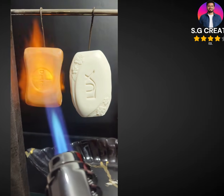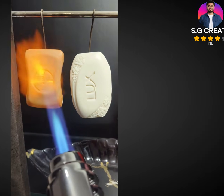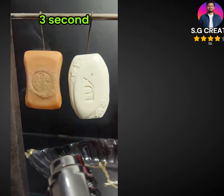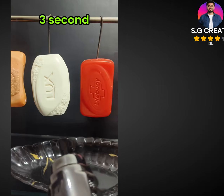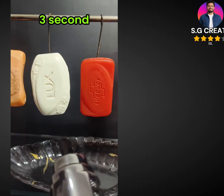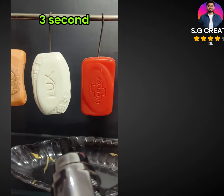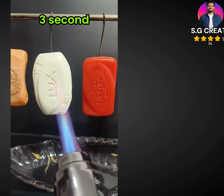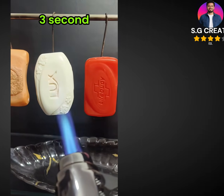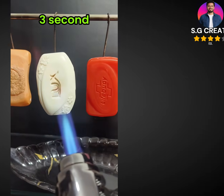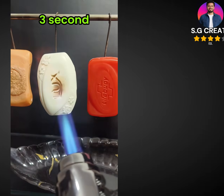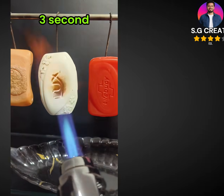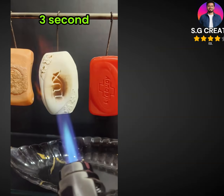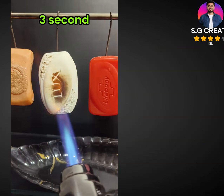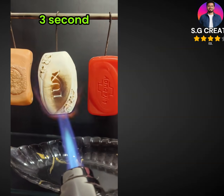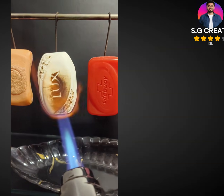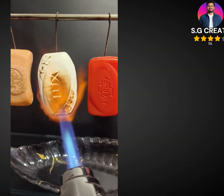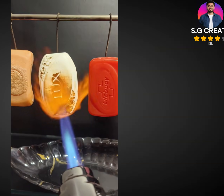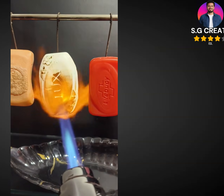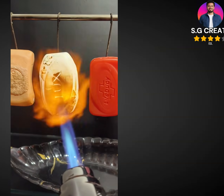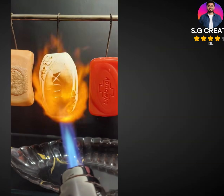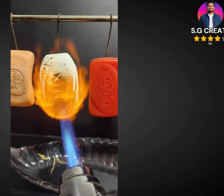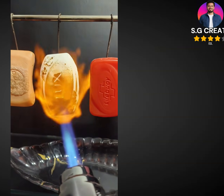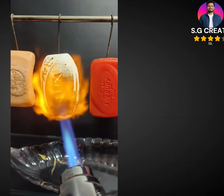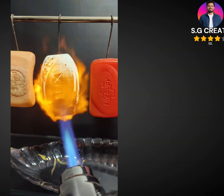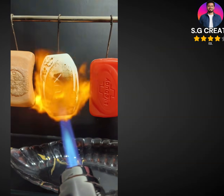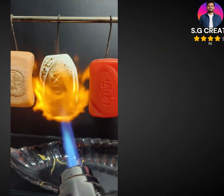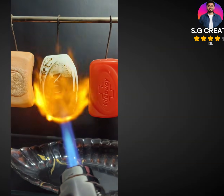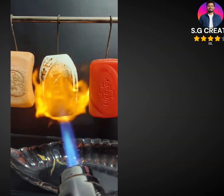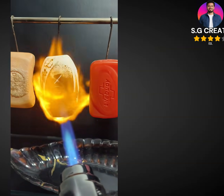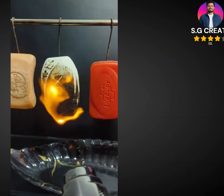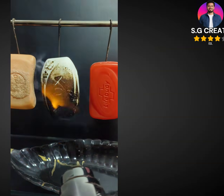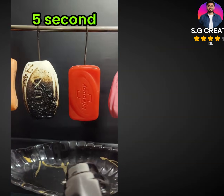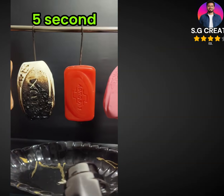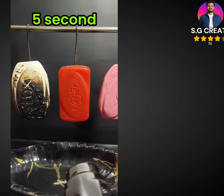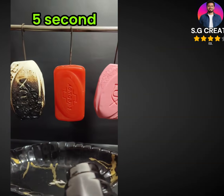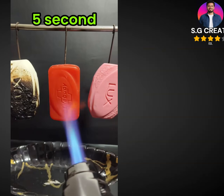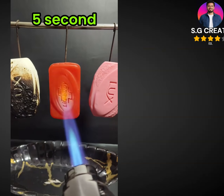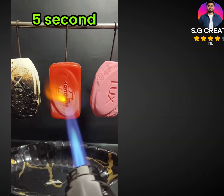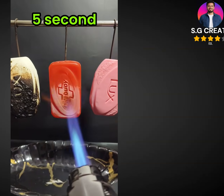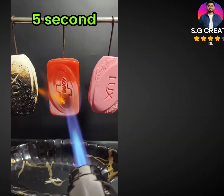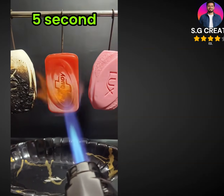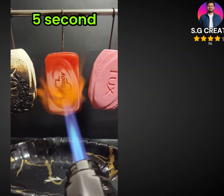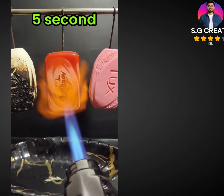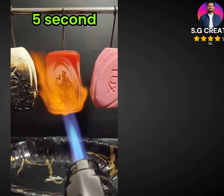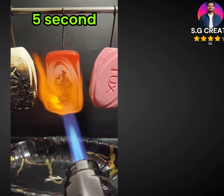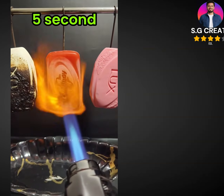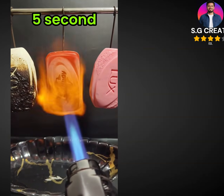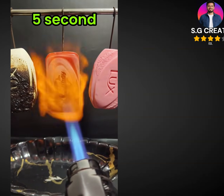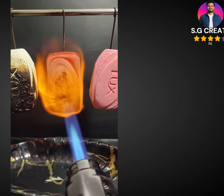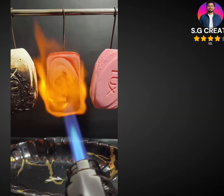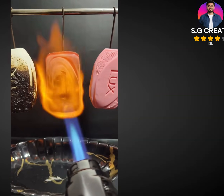traditional soaps for individual suffering from eczema rosacea or chronic dry skin. Analyzing the